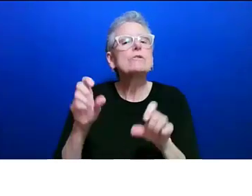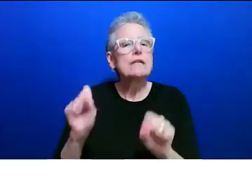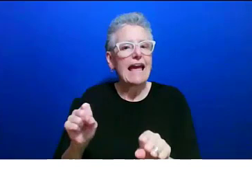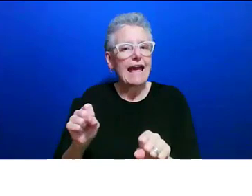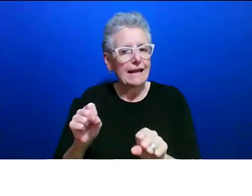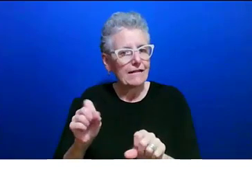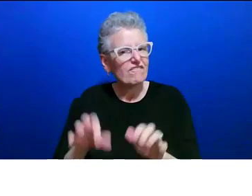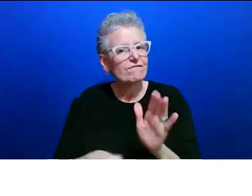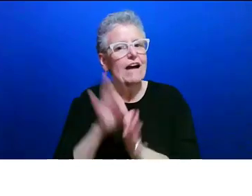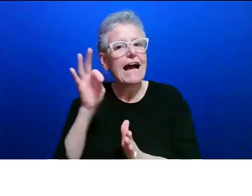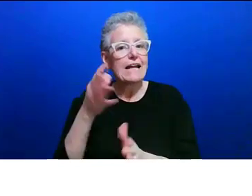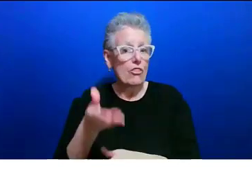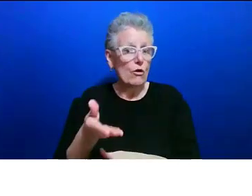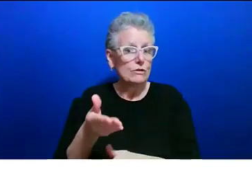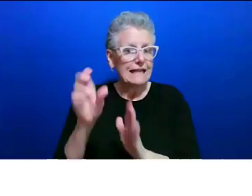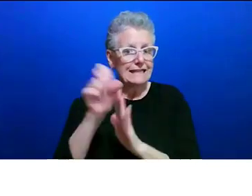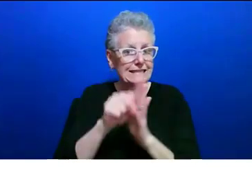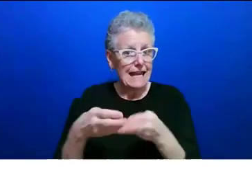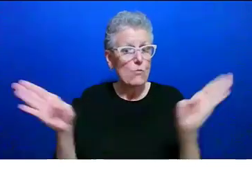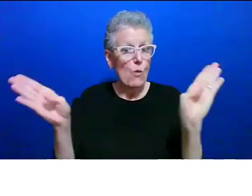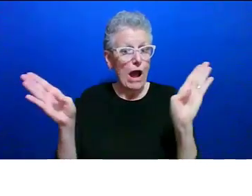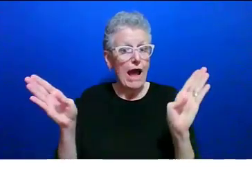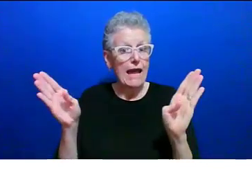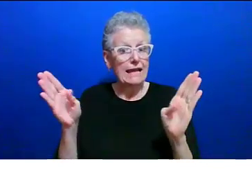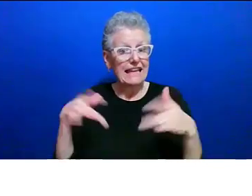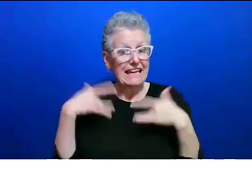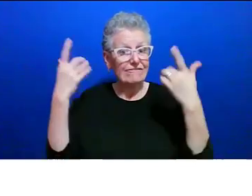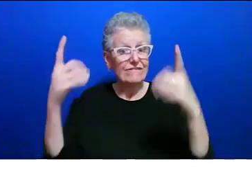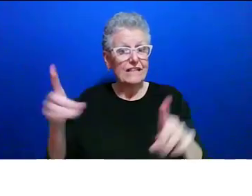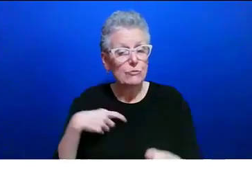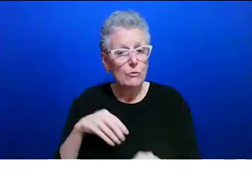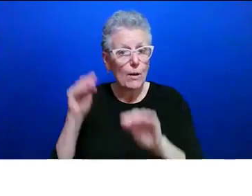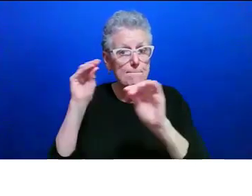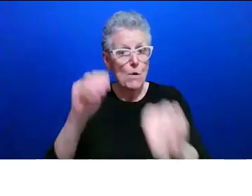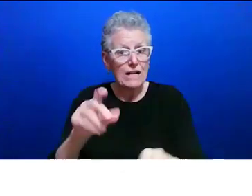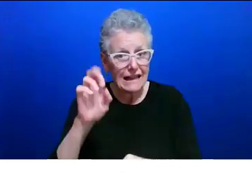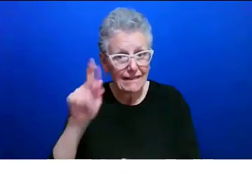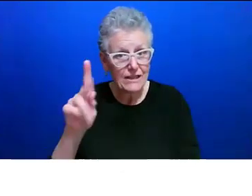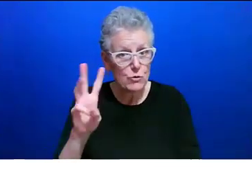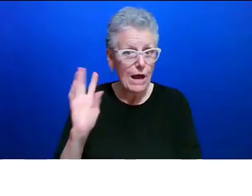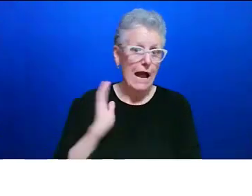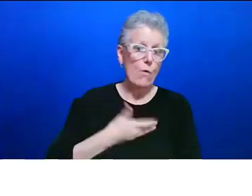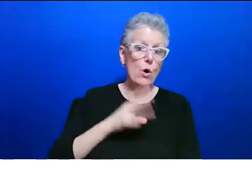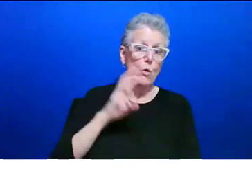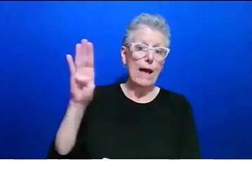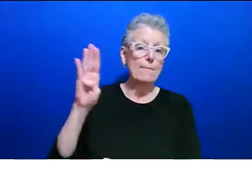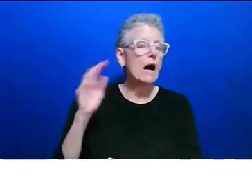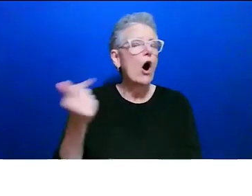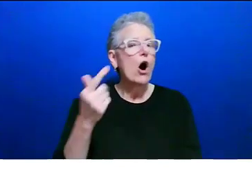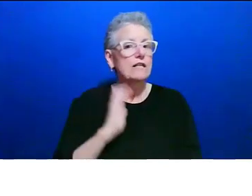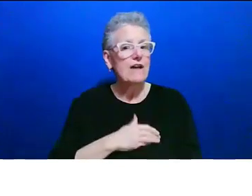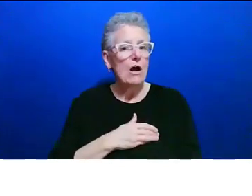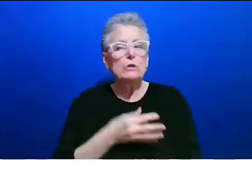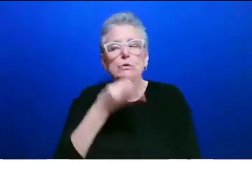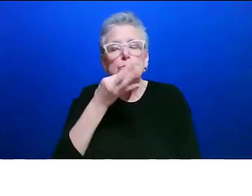We are going to drop a link to our website where we have all of our upcoming events. But right now we've heard a lot today